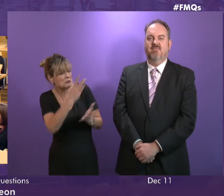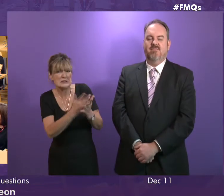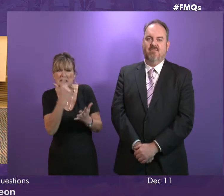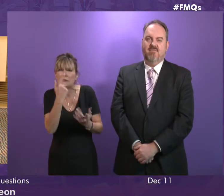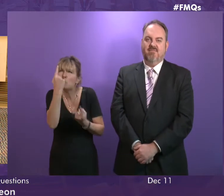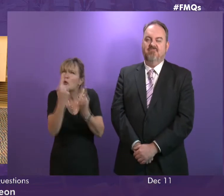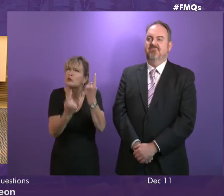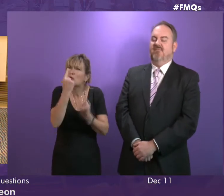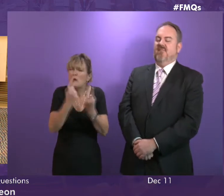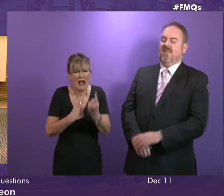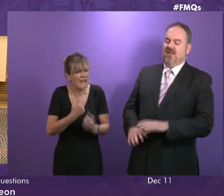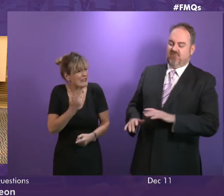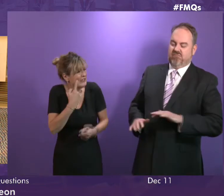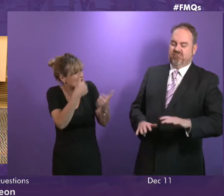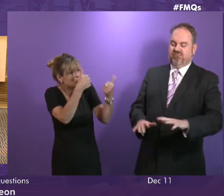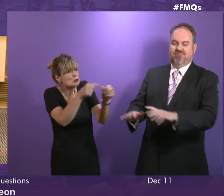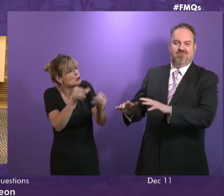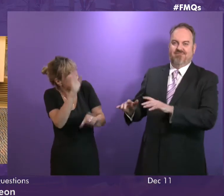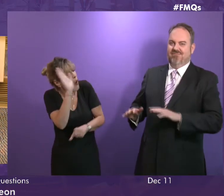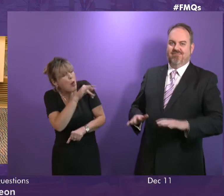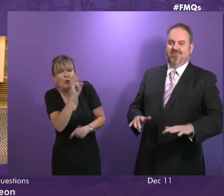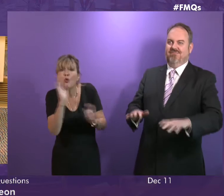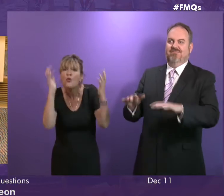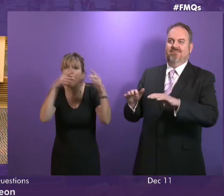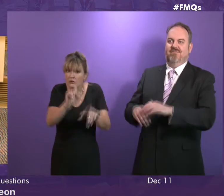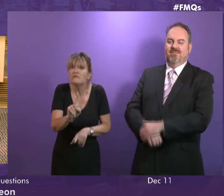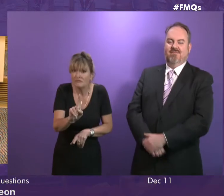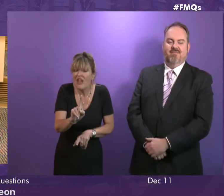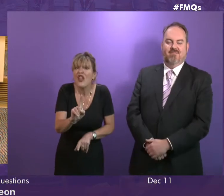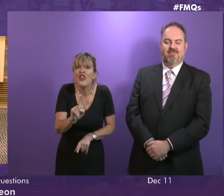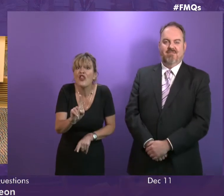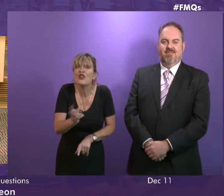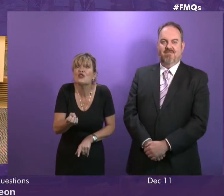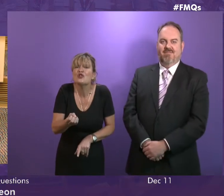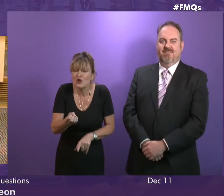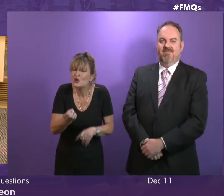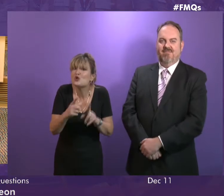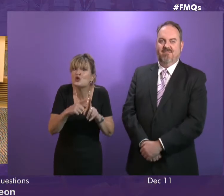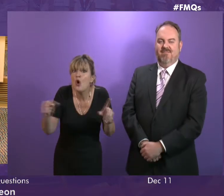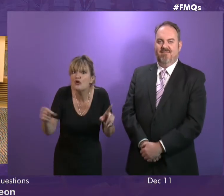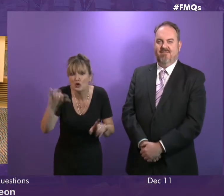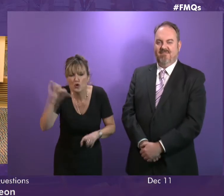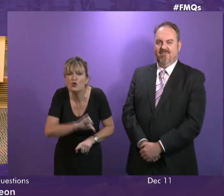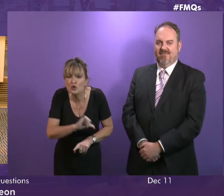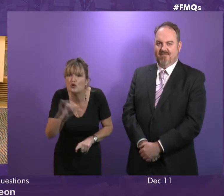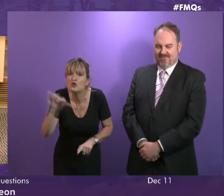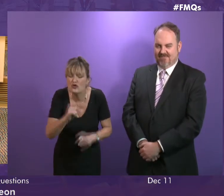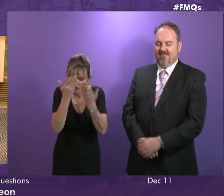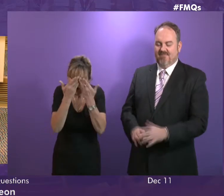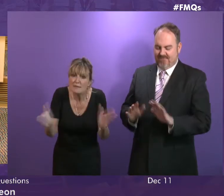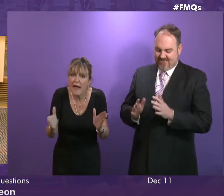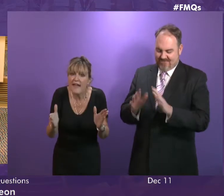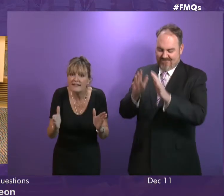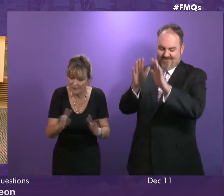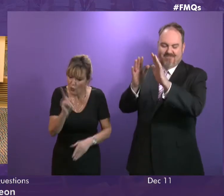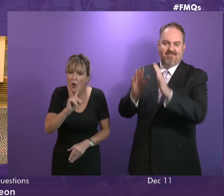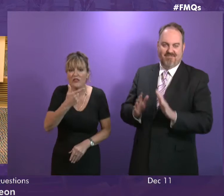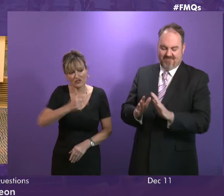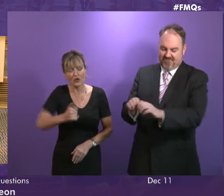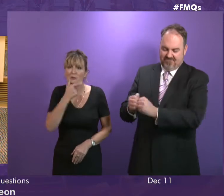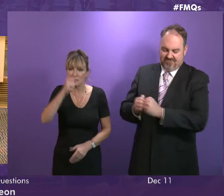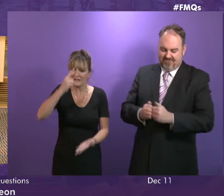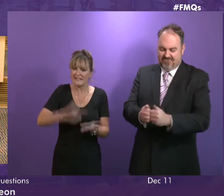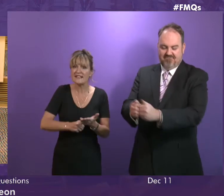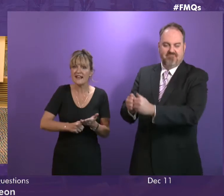this: the Tories could just respect the will of the Scottish people and respect how the